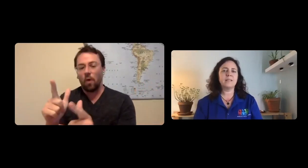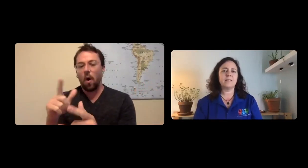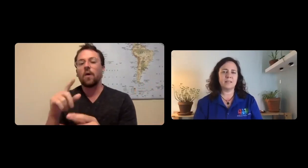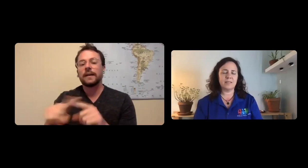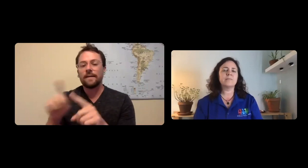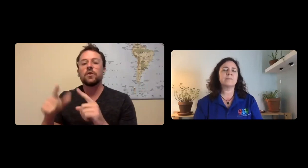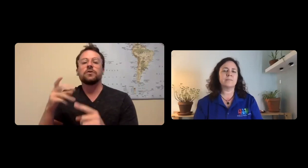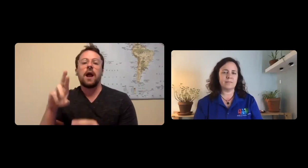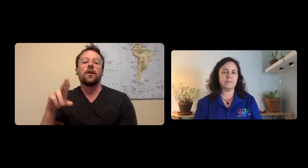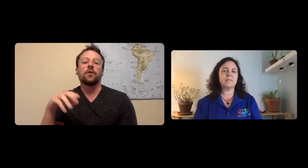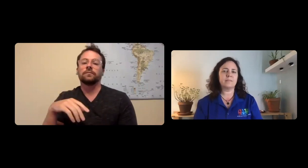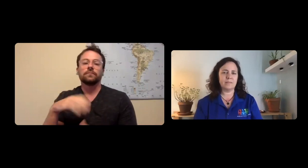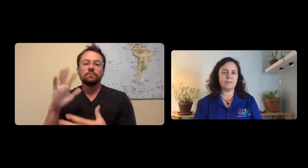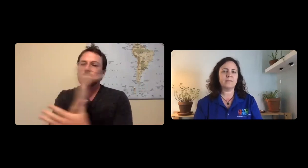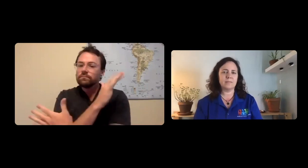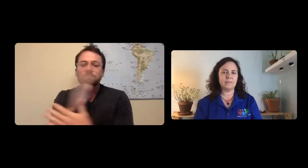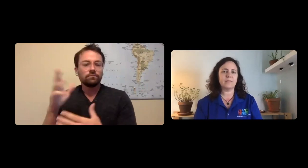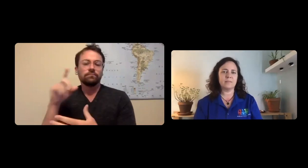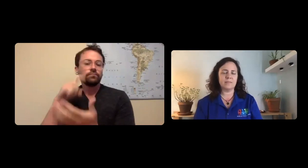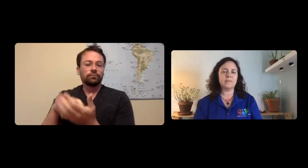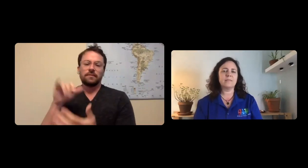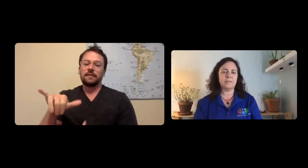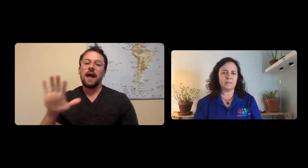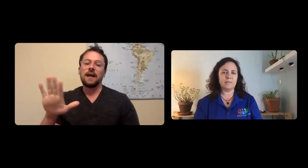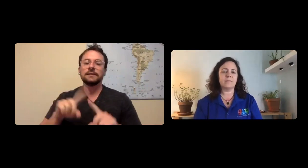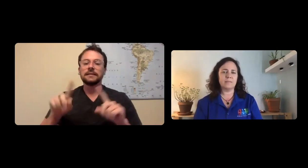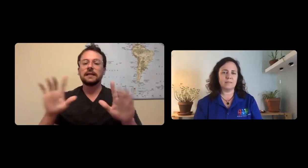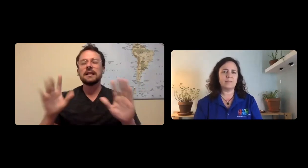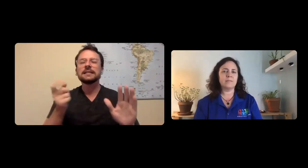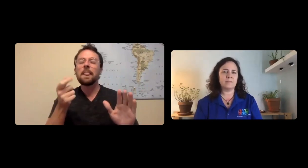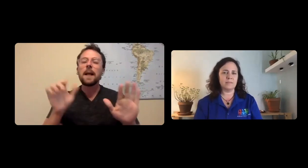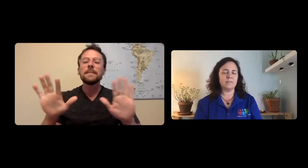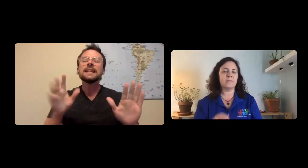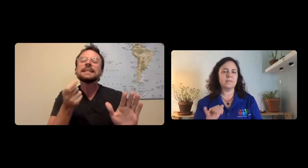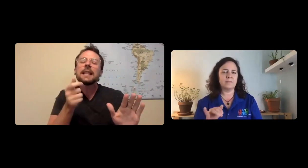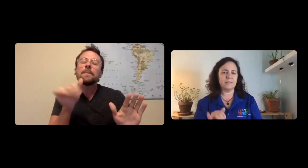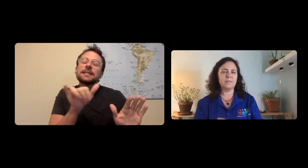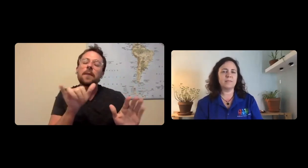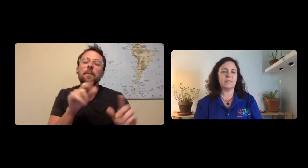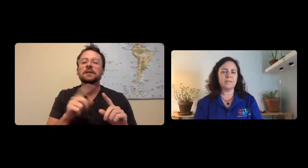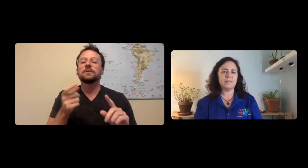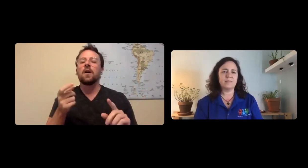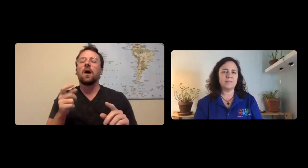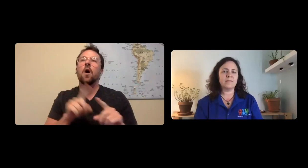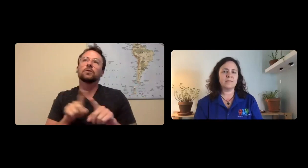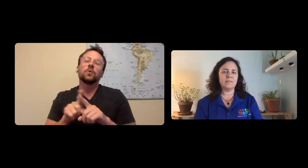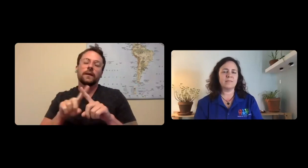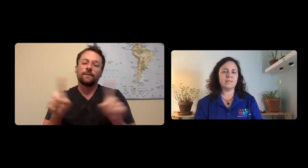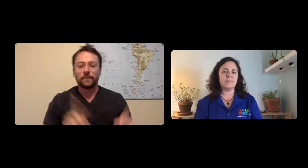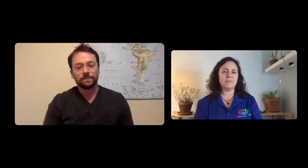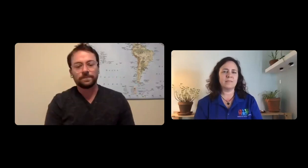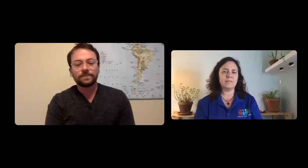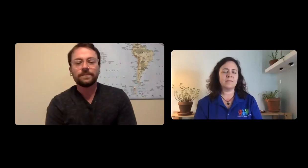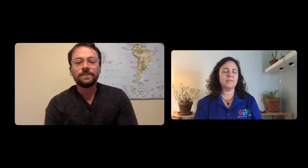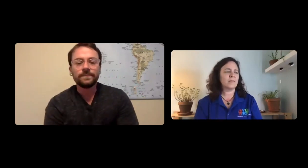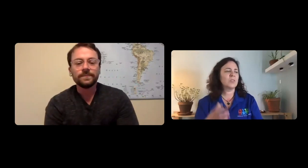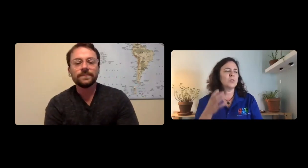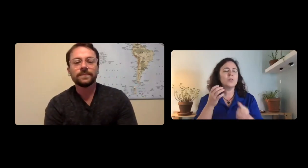Gender neutral says there's no gender assigned in the space. The concepts are slightly different.